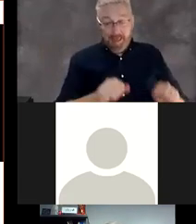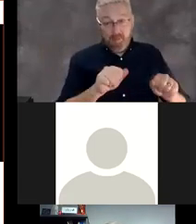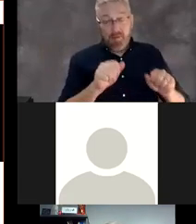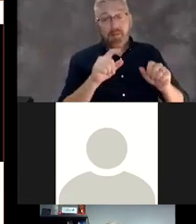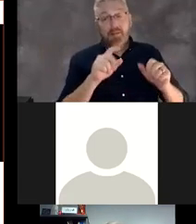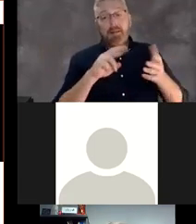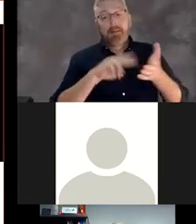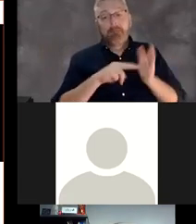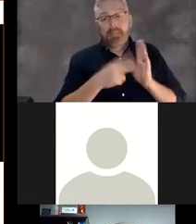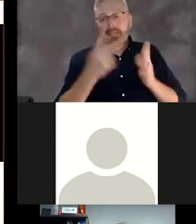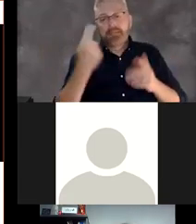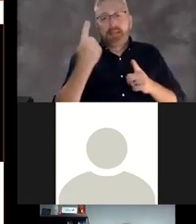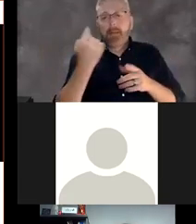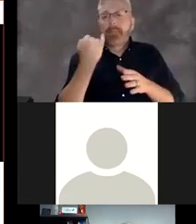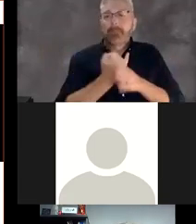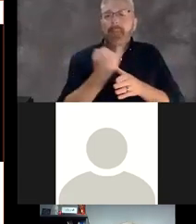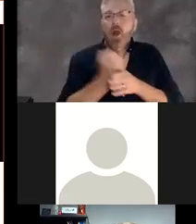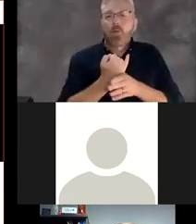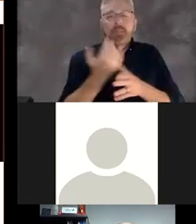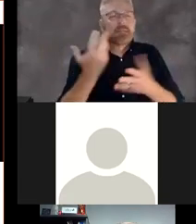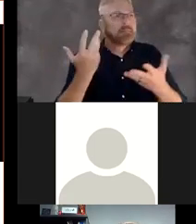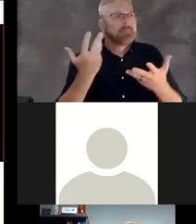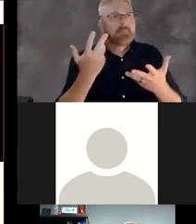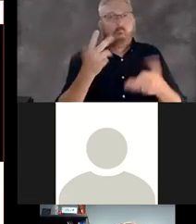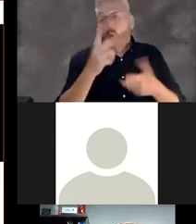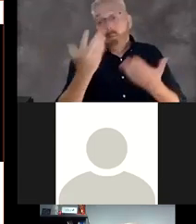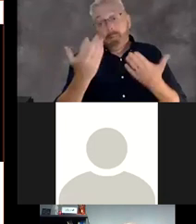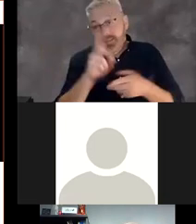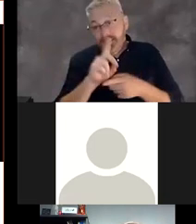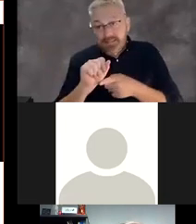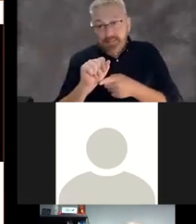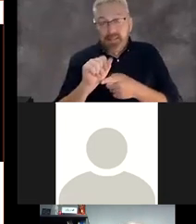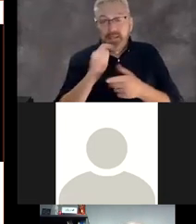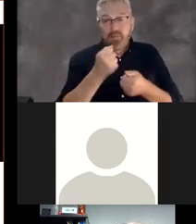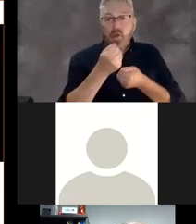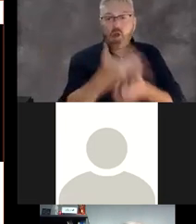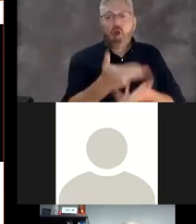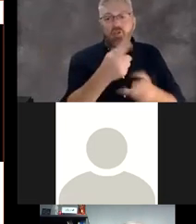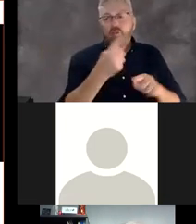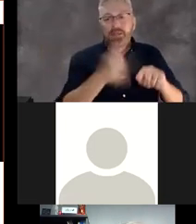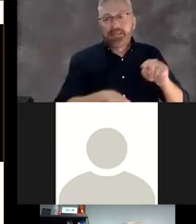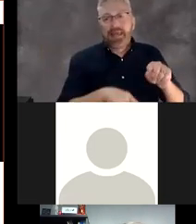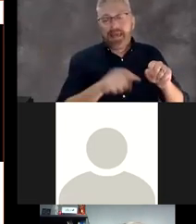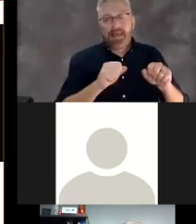SOME SORT OF IMPAIRMENT OR DISABILITY CAUSING YOU TO NOT BE ABLE TO RESISTOR FLEE OR YOU COULD BE PHYSICALLY